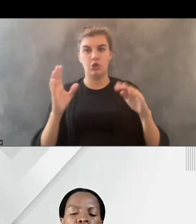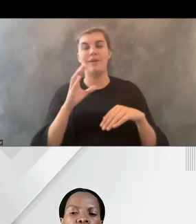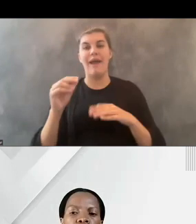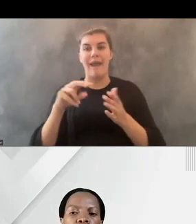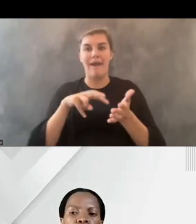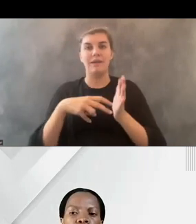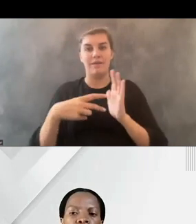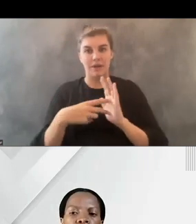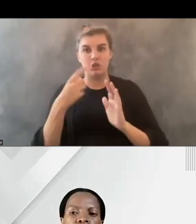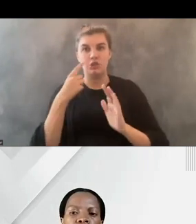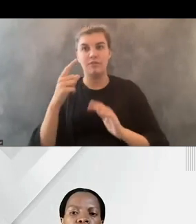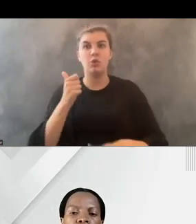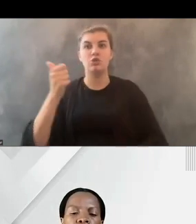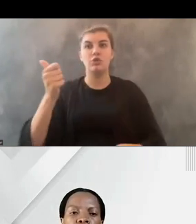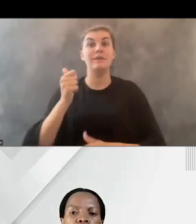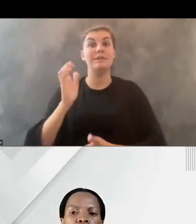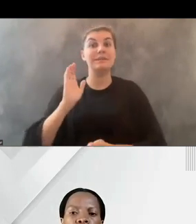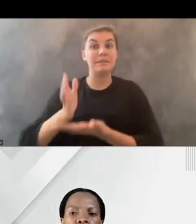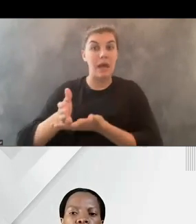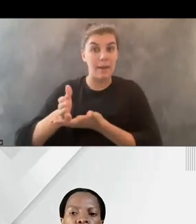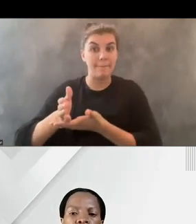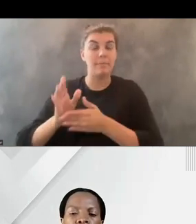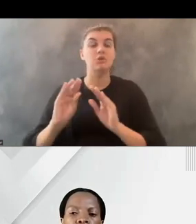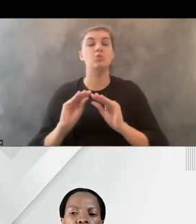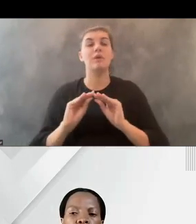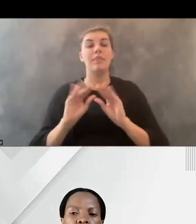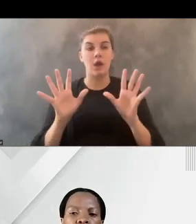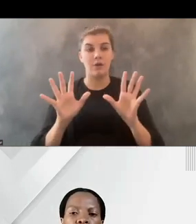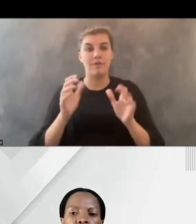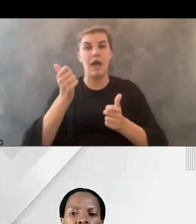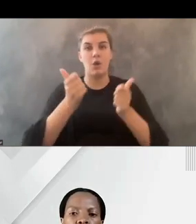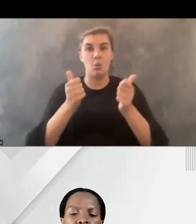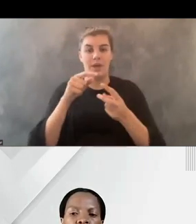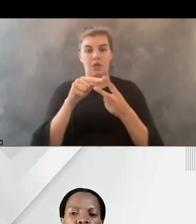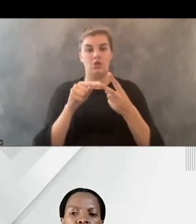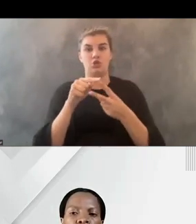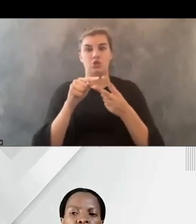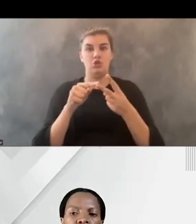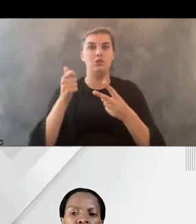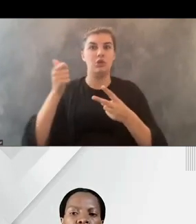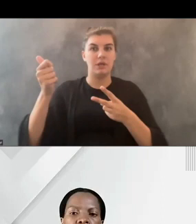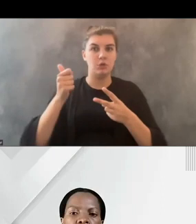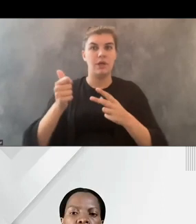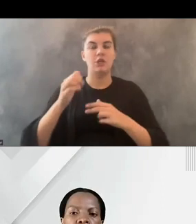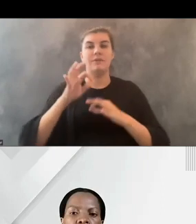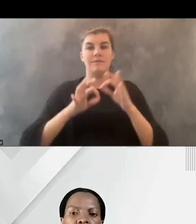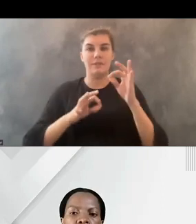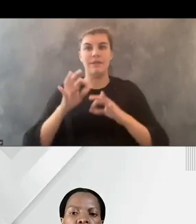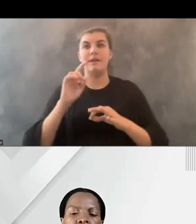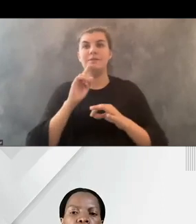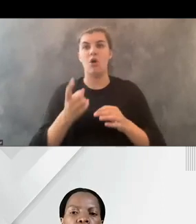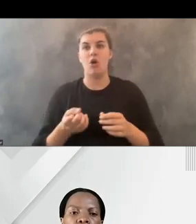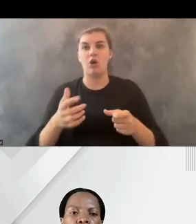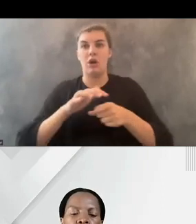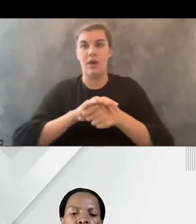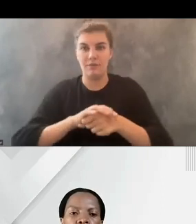definition for transit stop to clarify which transportation facilities are covered by PROWAG.